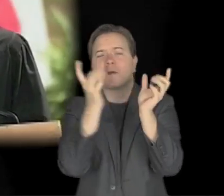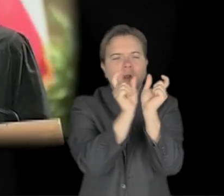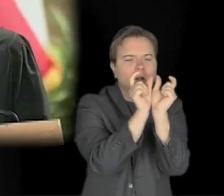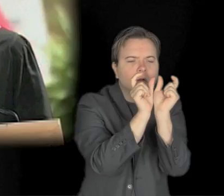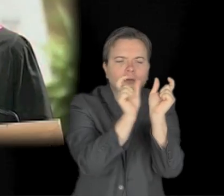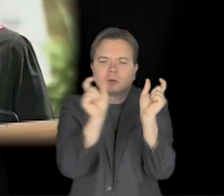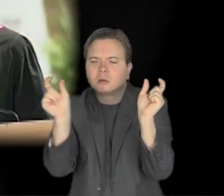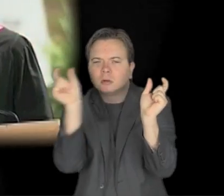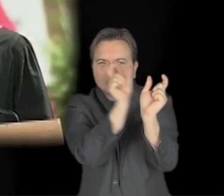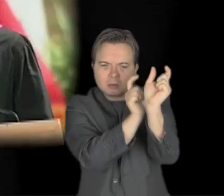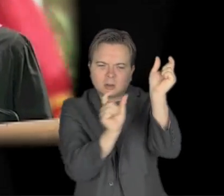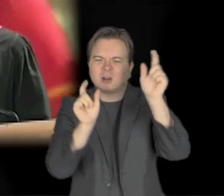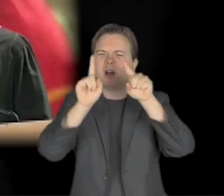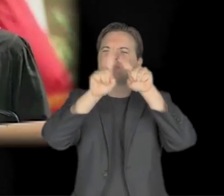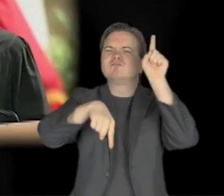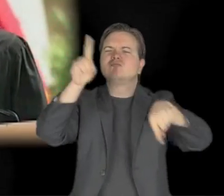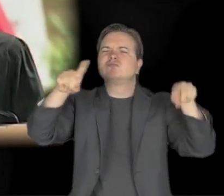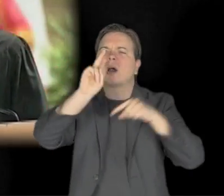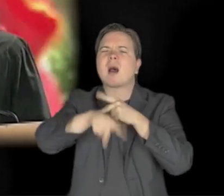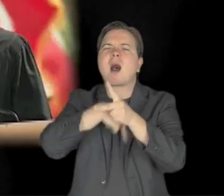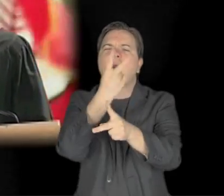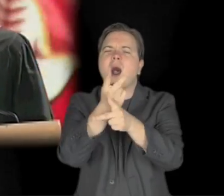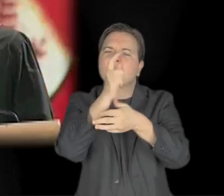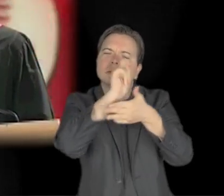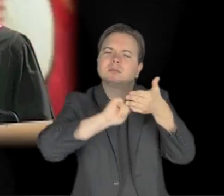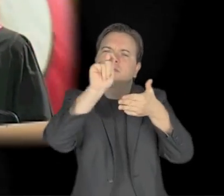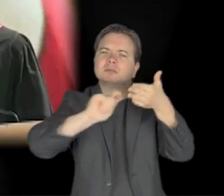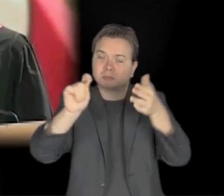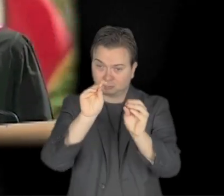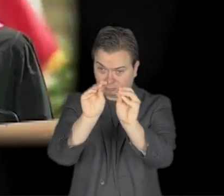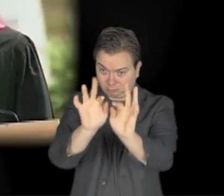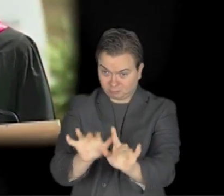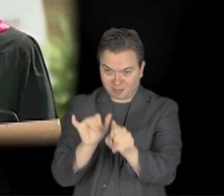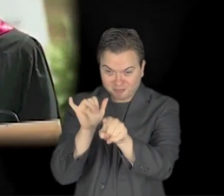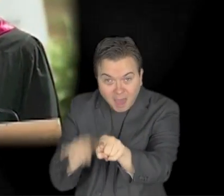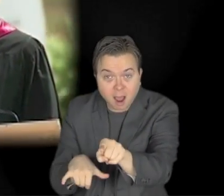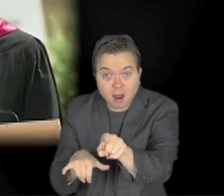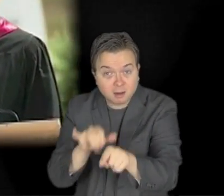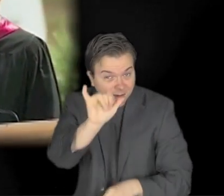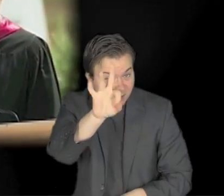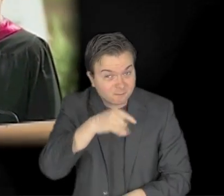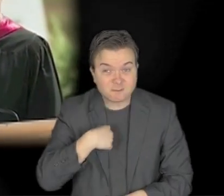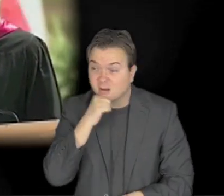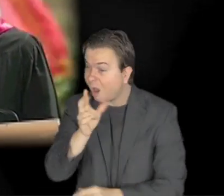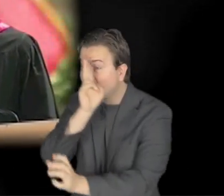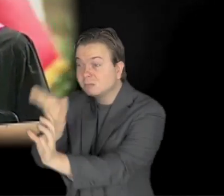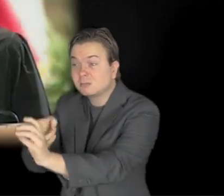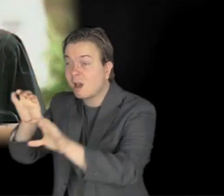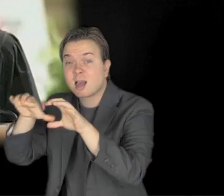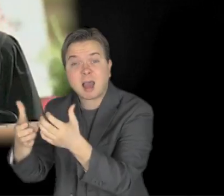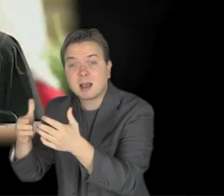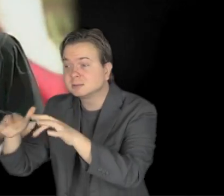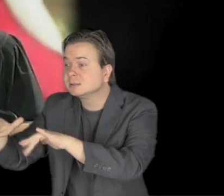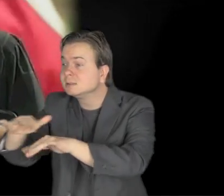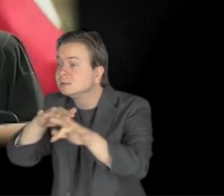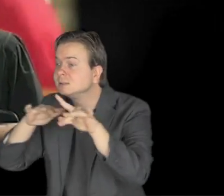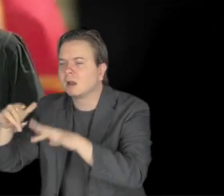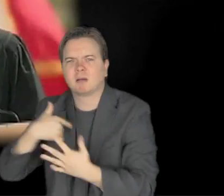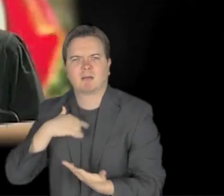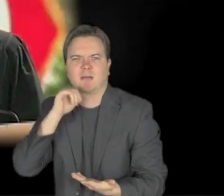If I had never dropped in on that single course in college, the Mac would have never had multiple typefaces or proportionally spaced fonts.